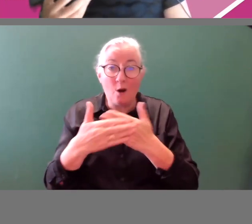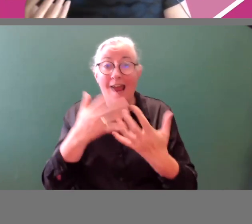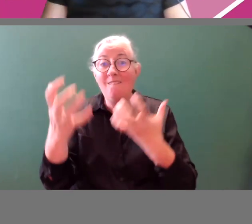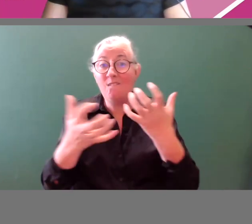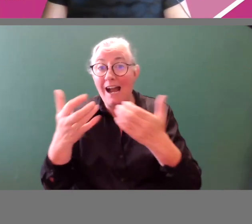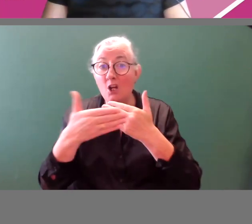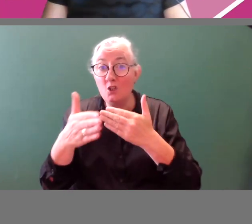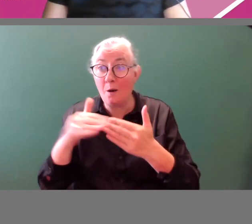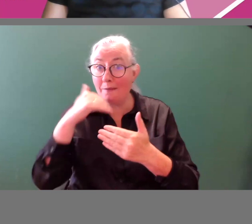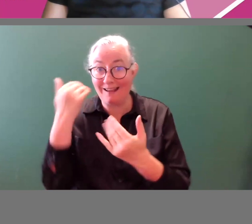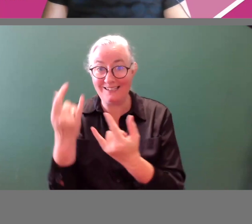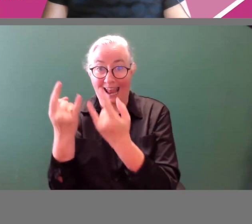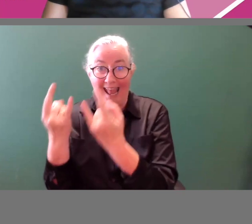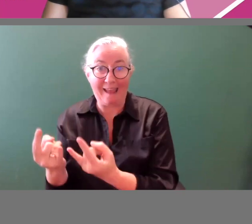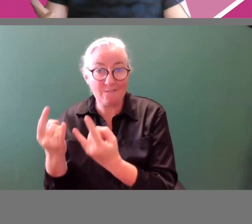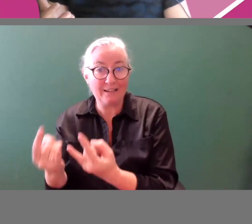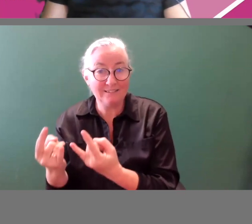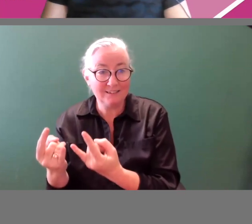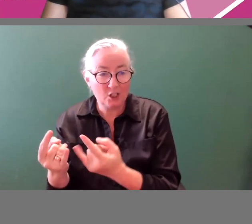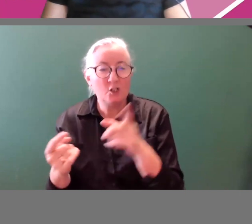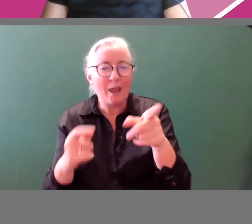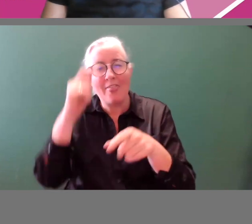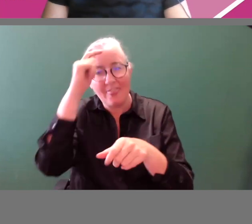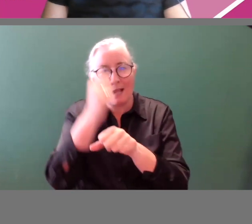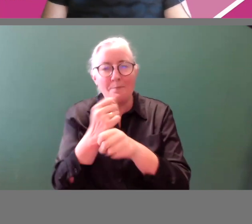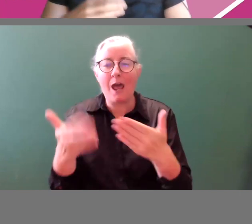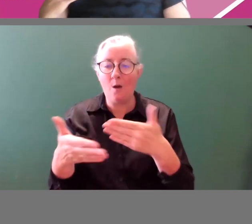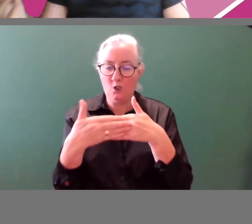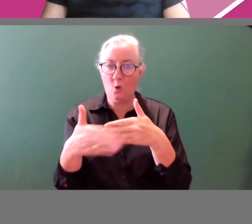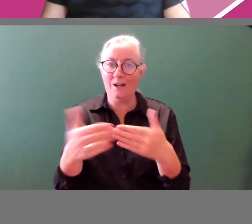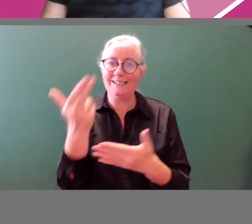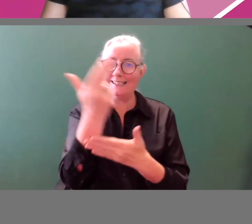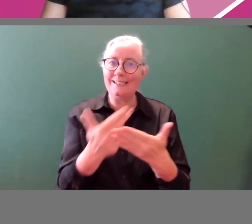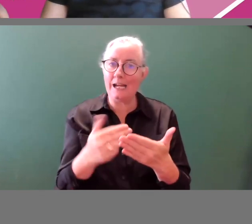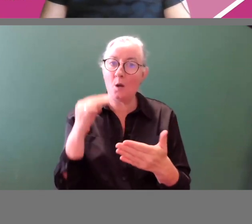thinking about how doors are designed in your building is important. But again, because it's